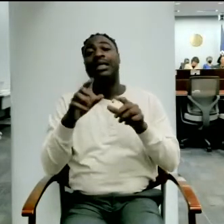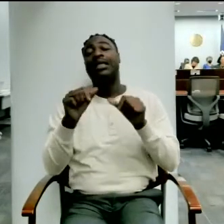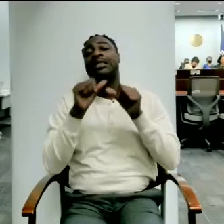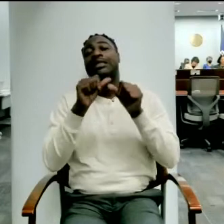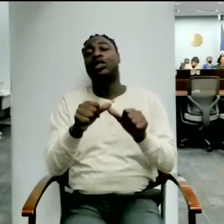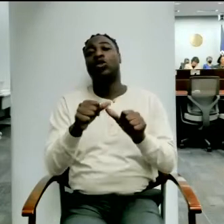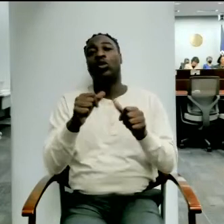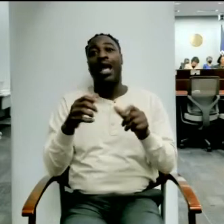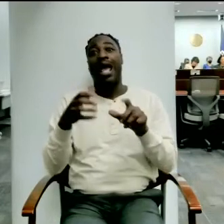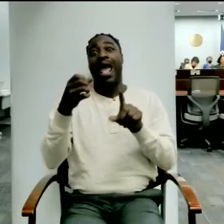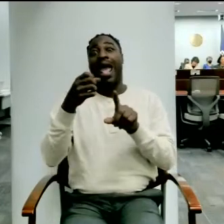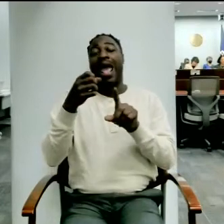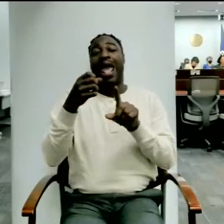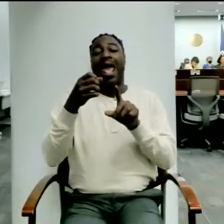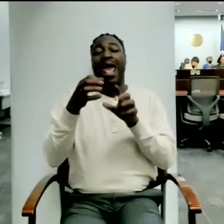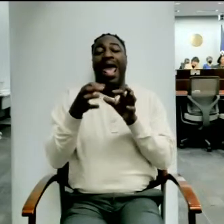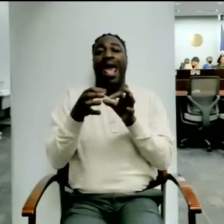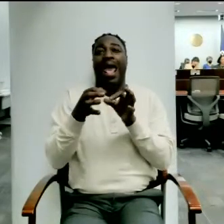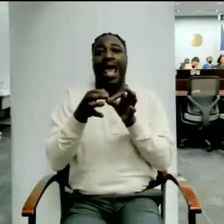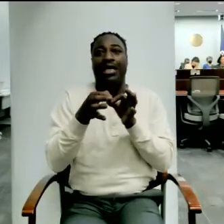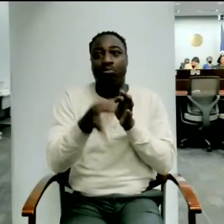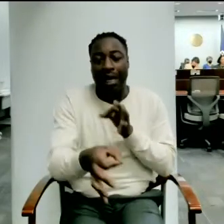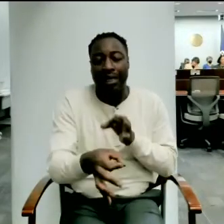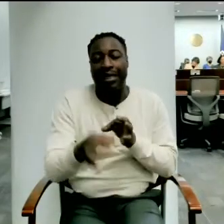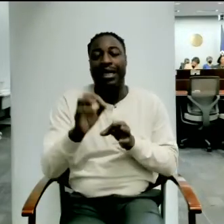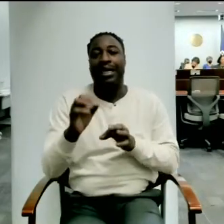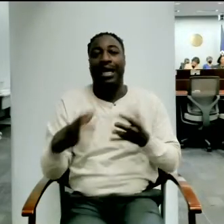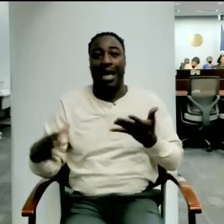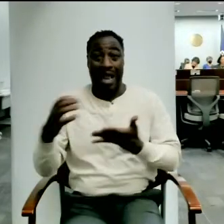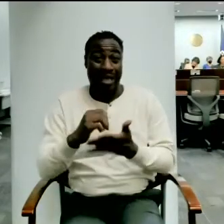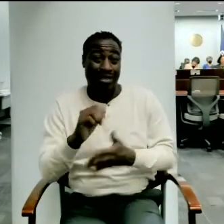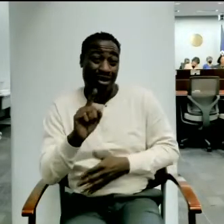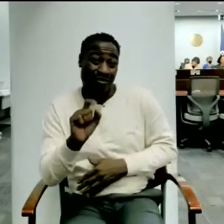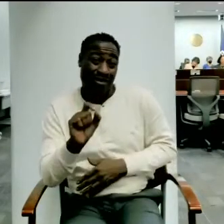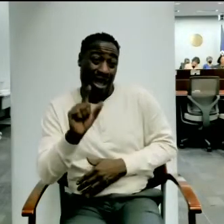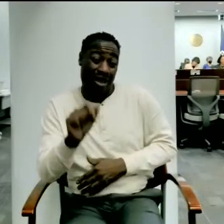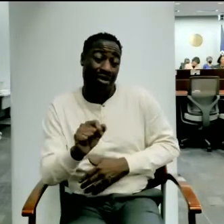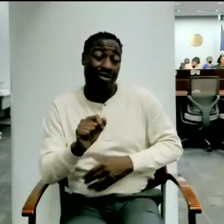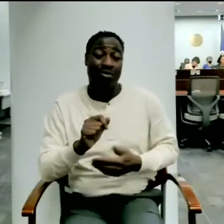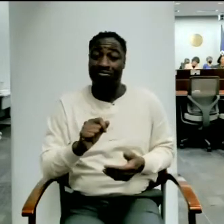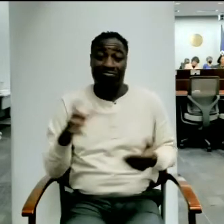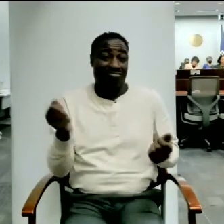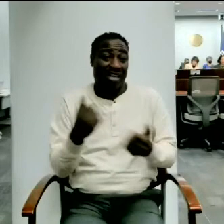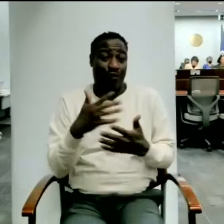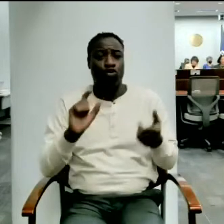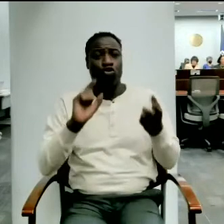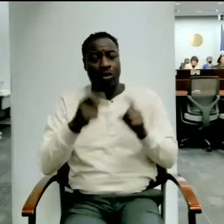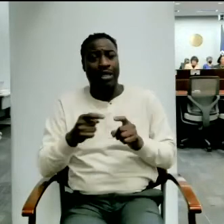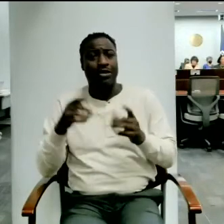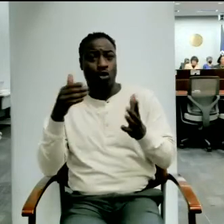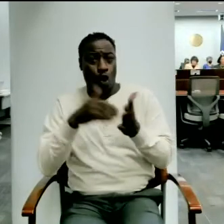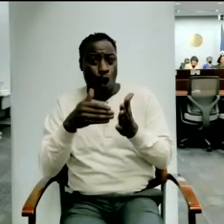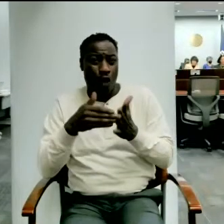data collections against this backdrop of this rapidly expanding um privacy right environment?